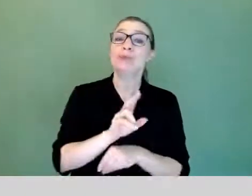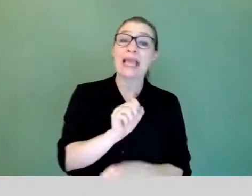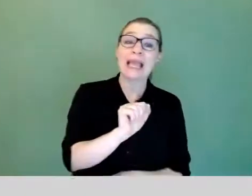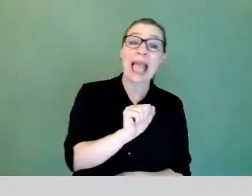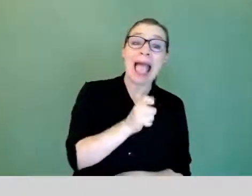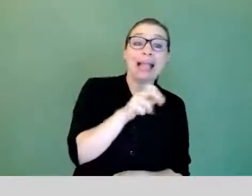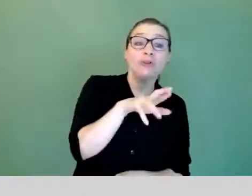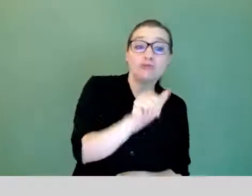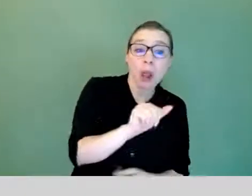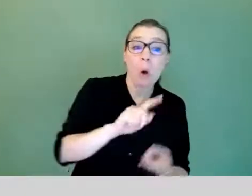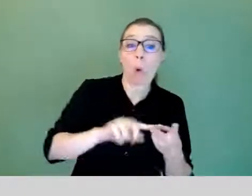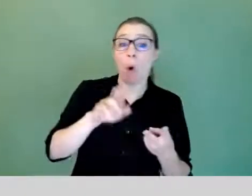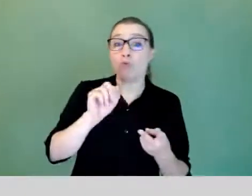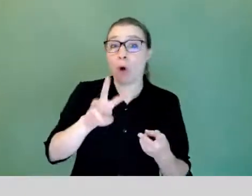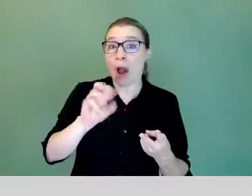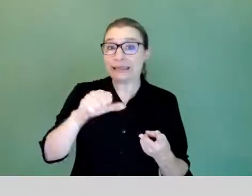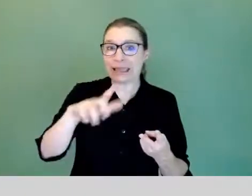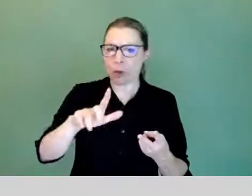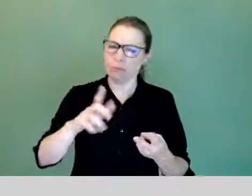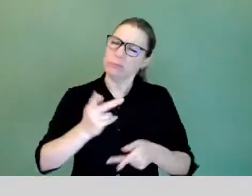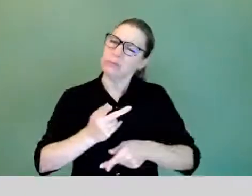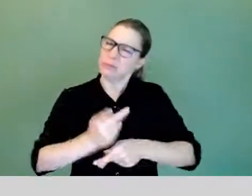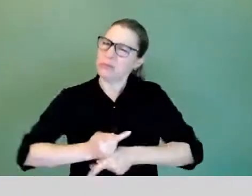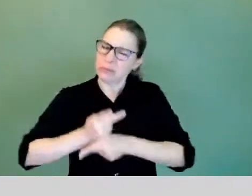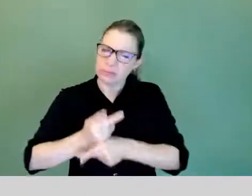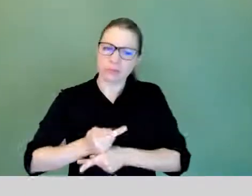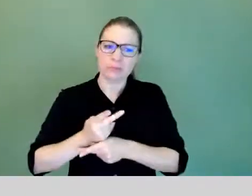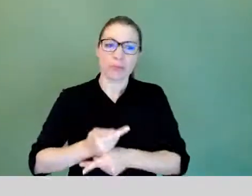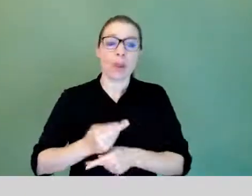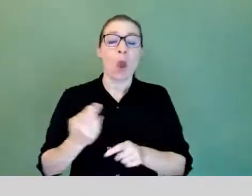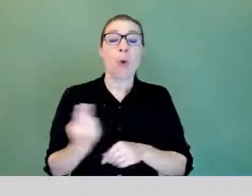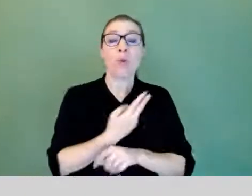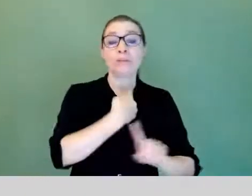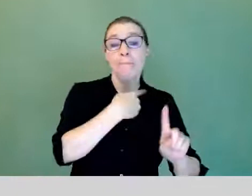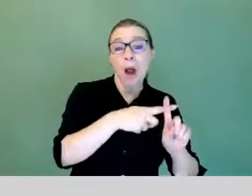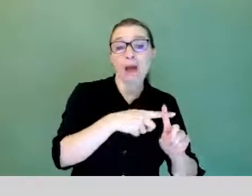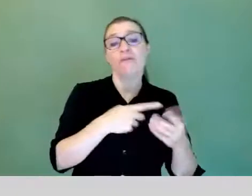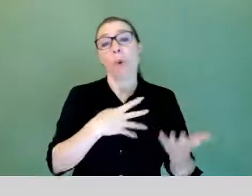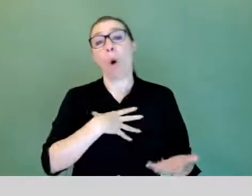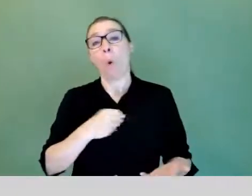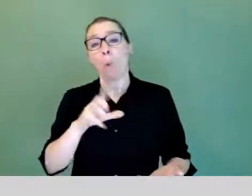use them with caution. And use positive or whitelist server-side input validation.